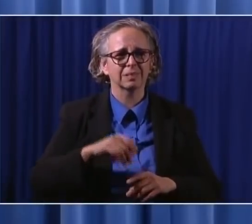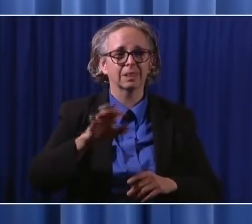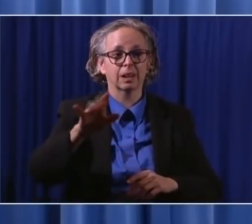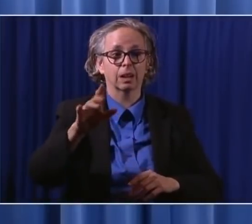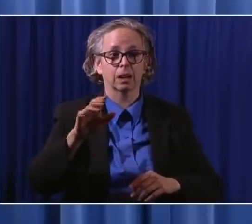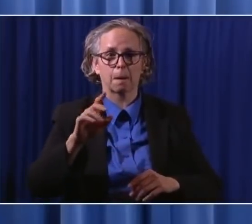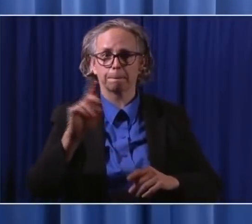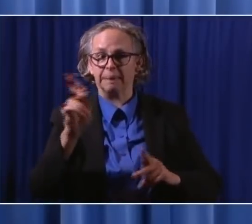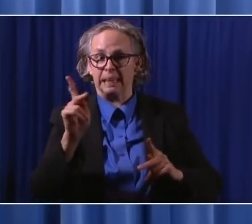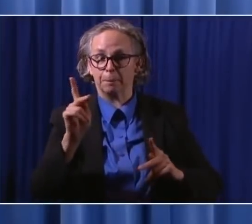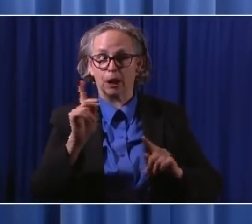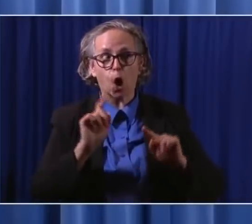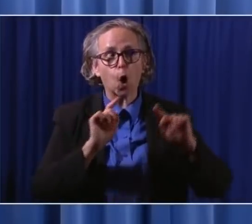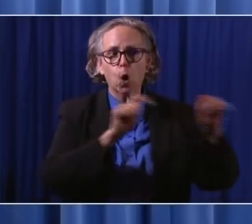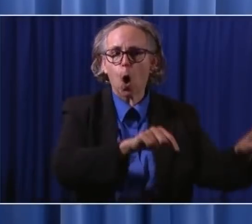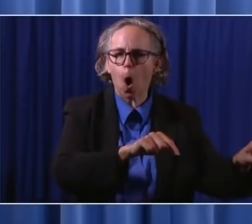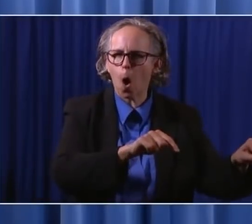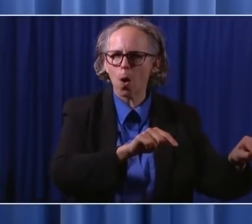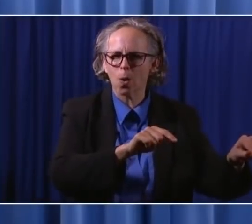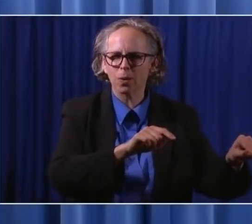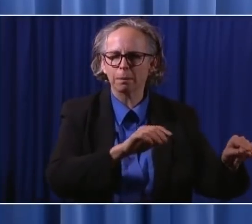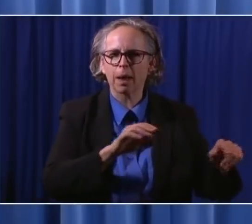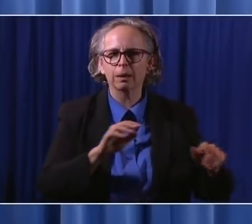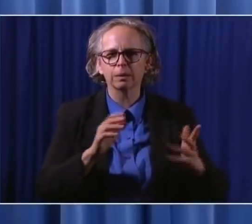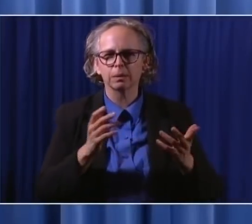BUT IF SOMEONE SAID TO ME THE